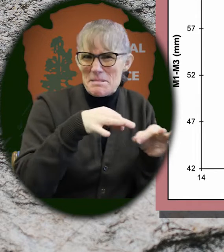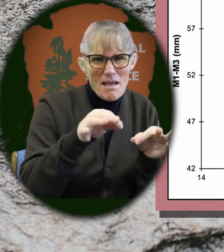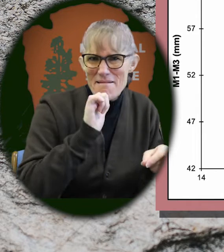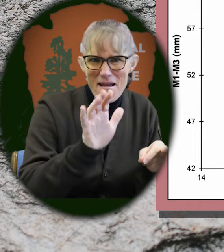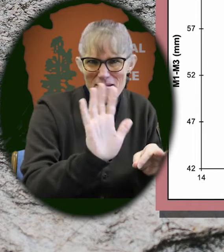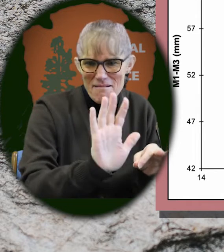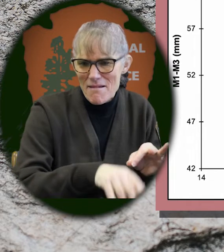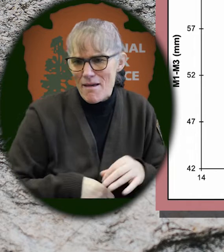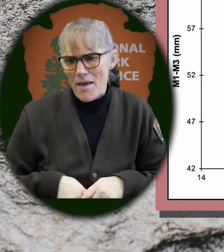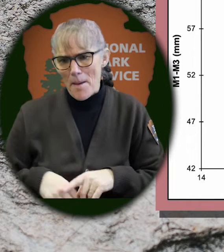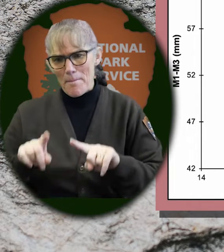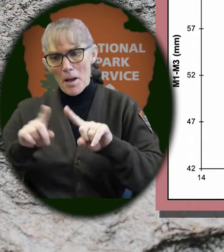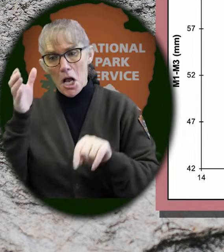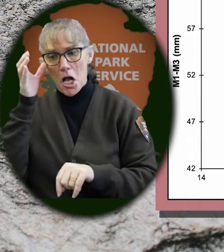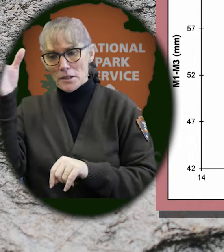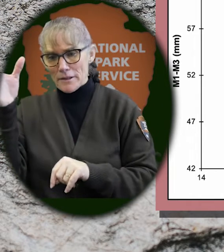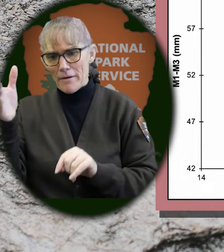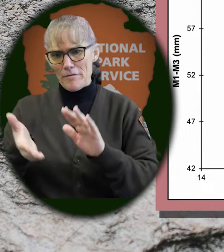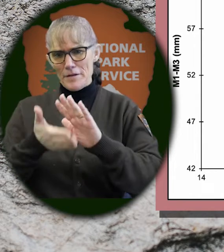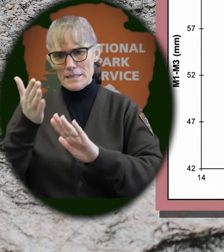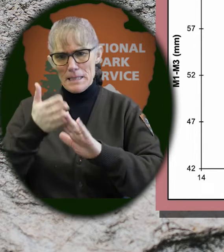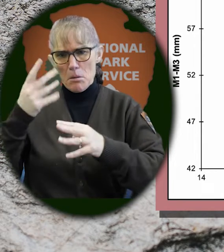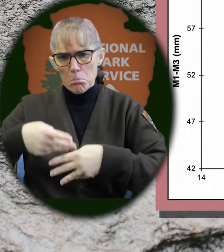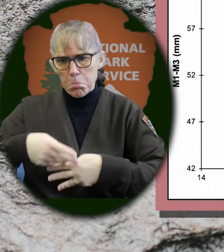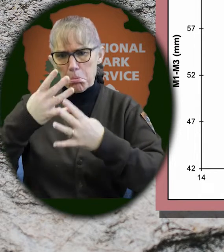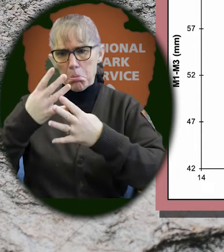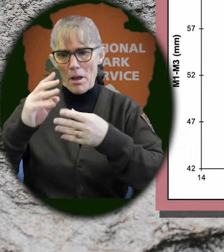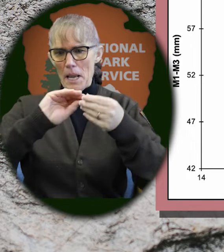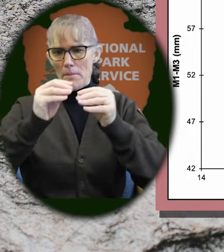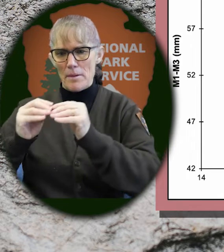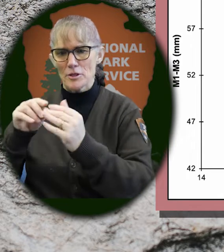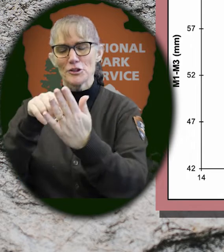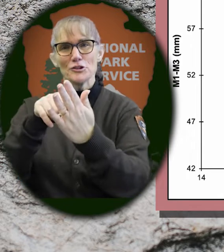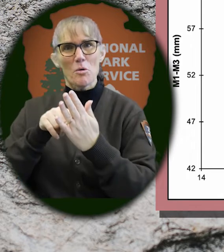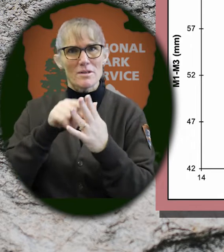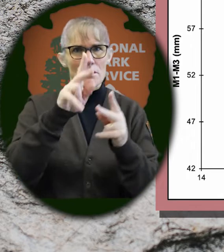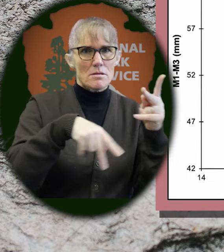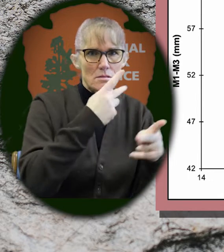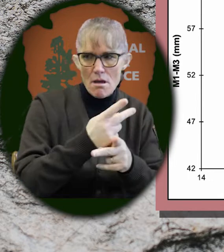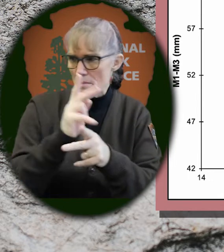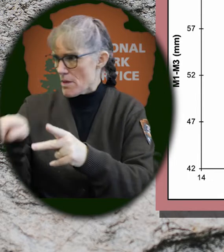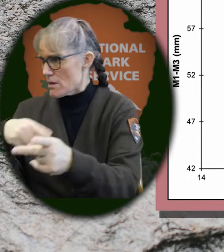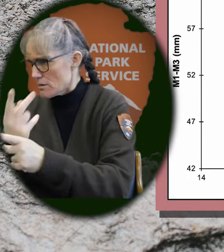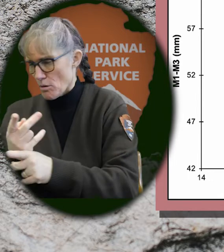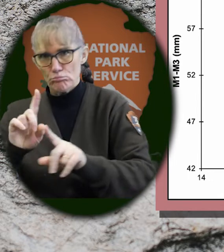that we can get values that show us if there is a significant difference between uh one species and another species.